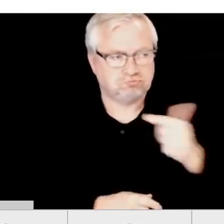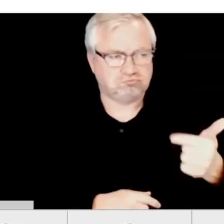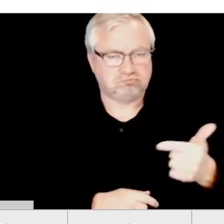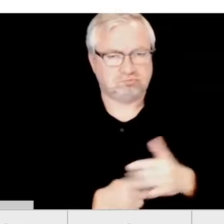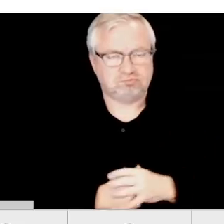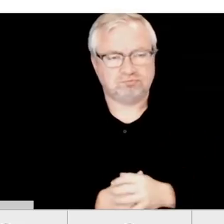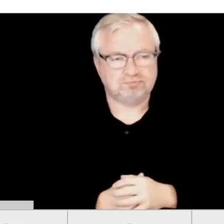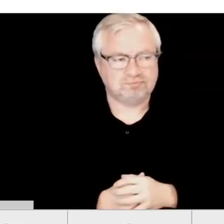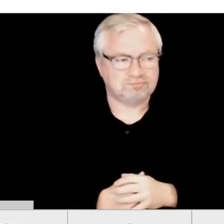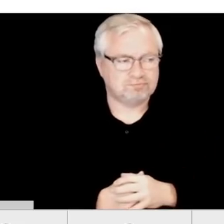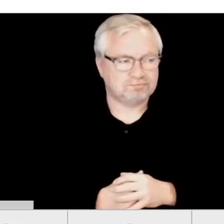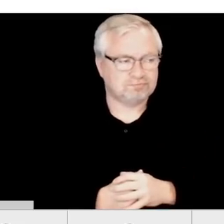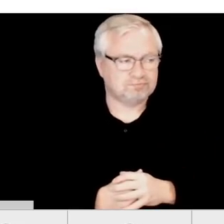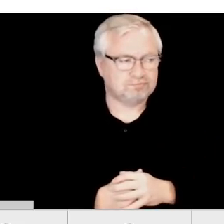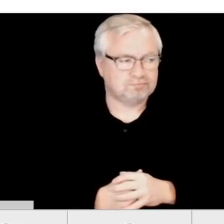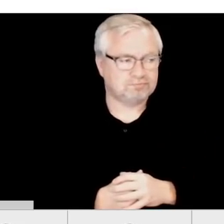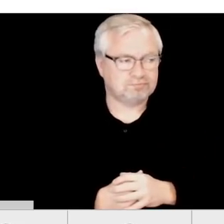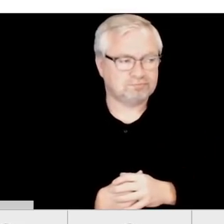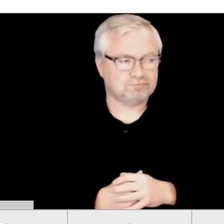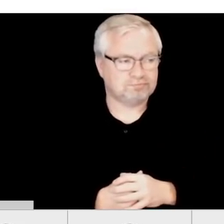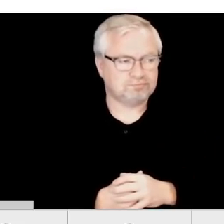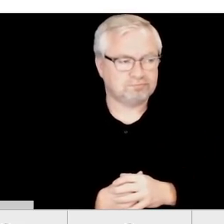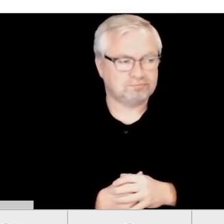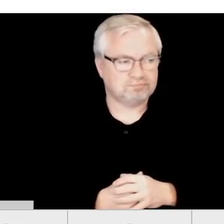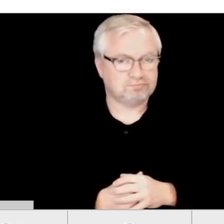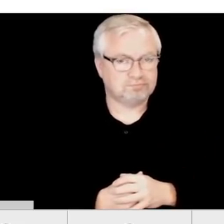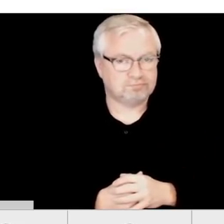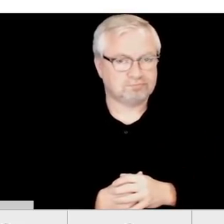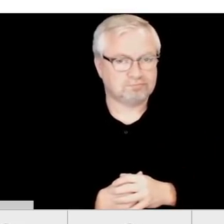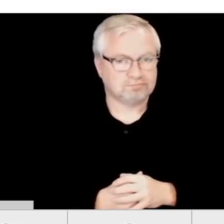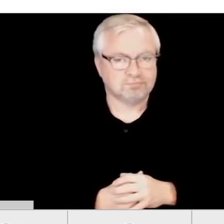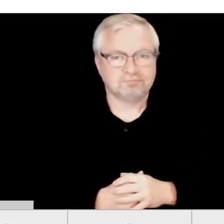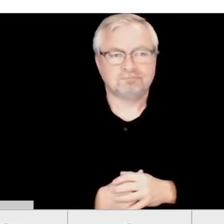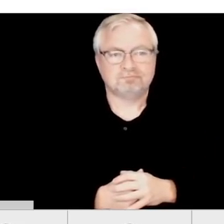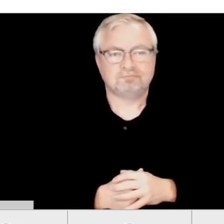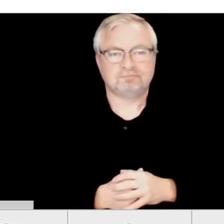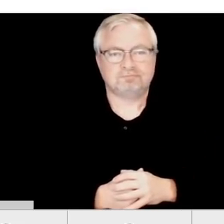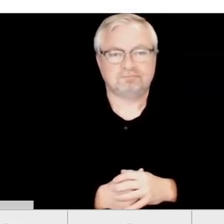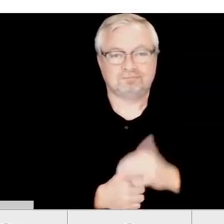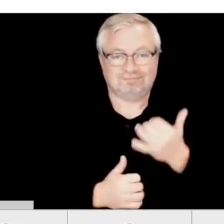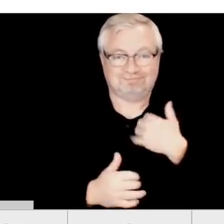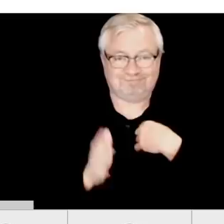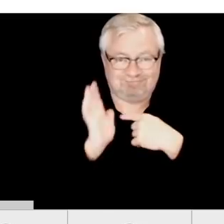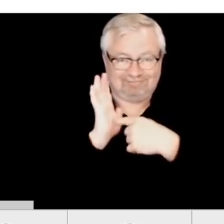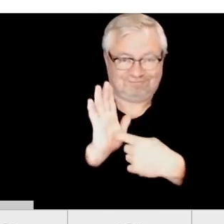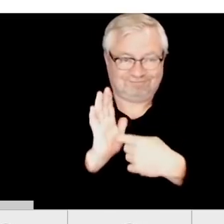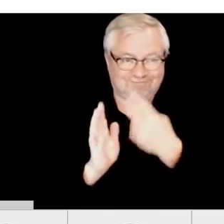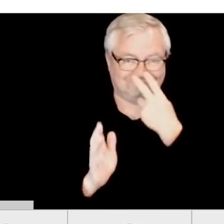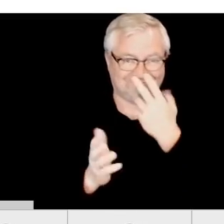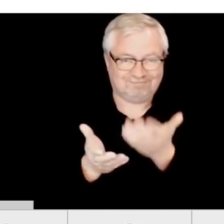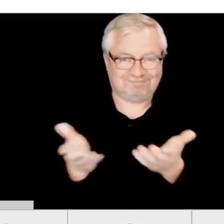Here what we're showing you is for our base case parameters, the model output